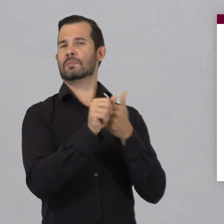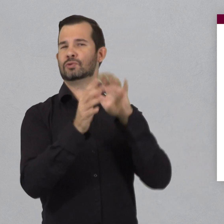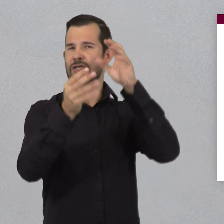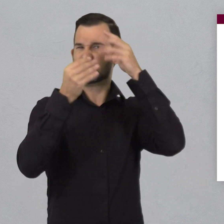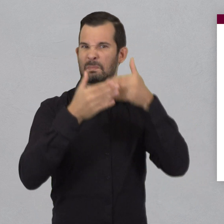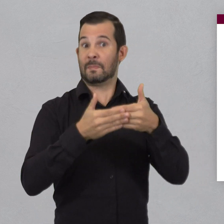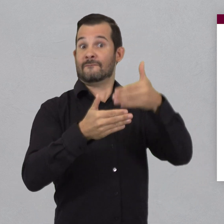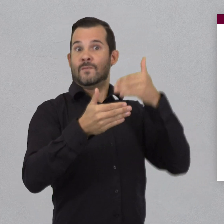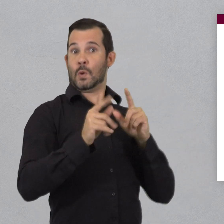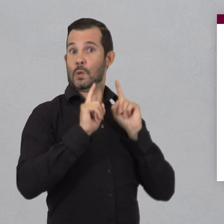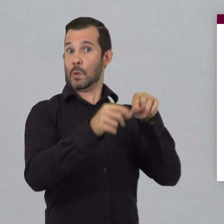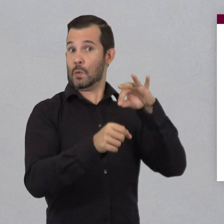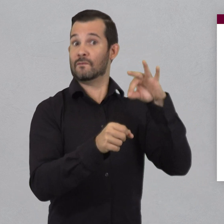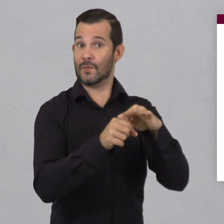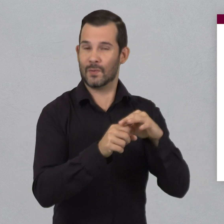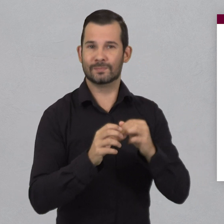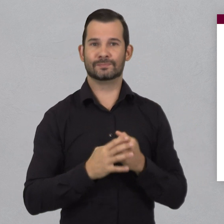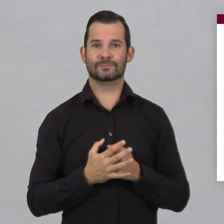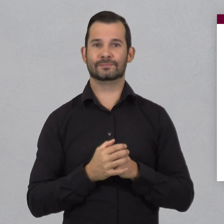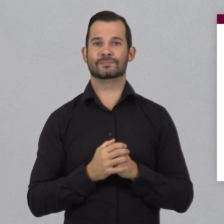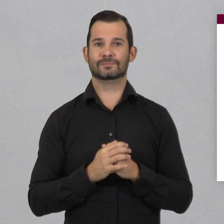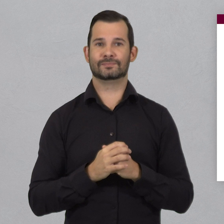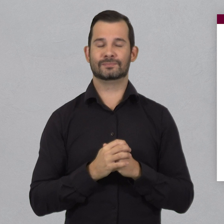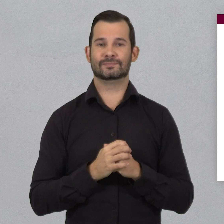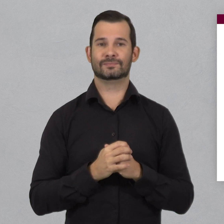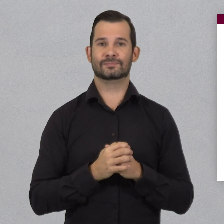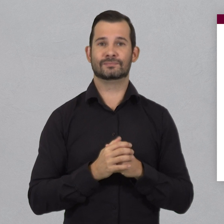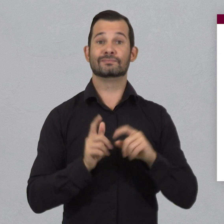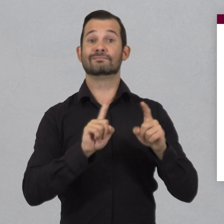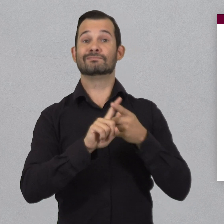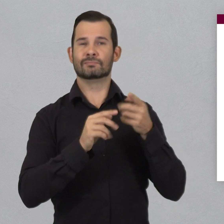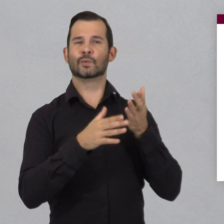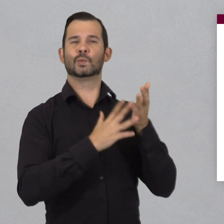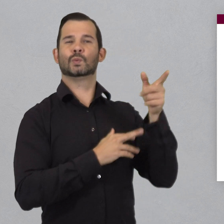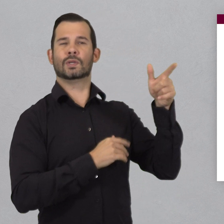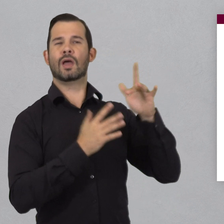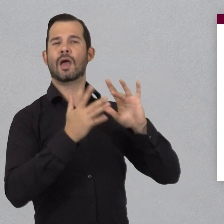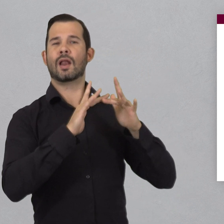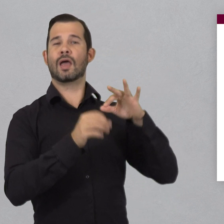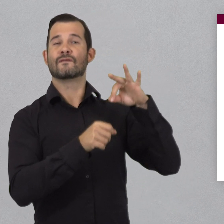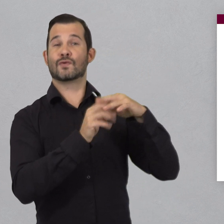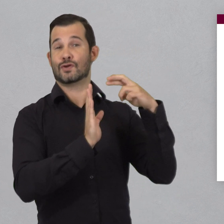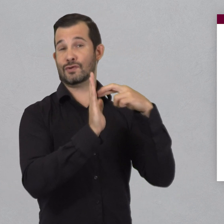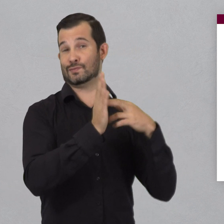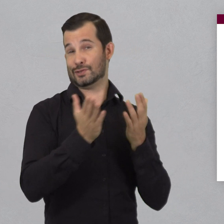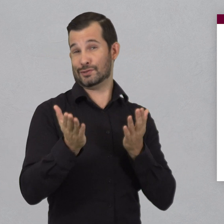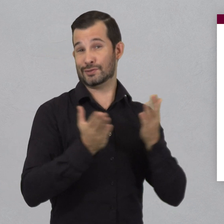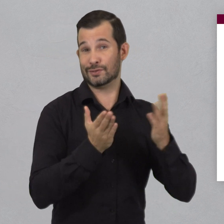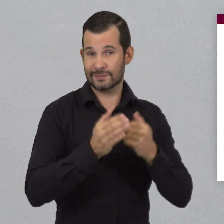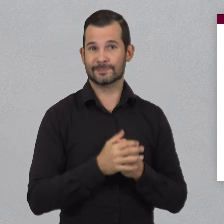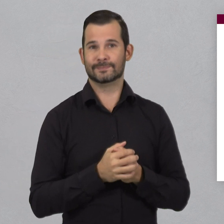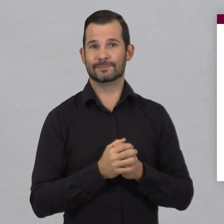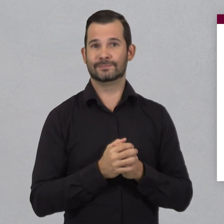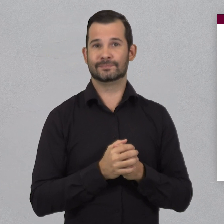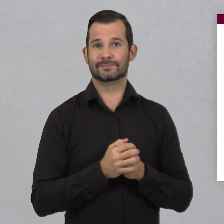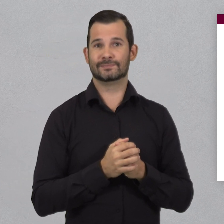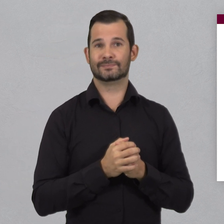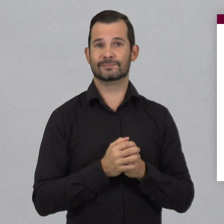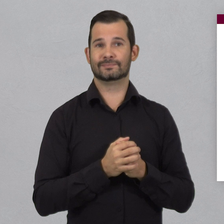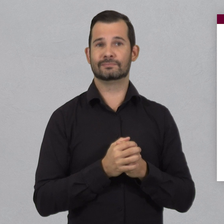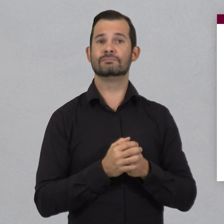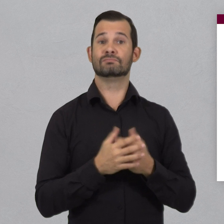your information BEFORE you go to vote: 1. Through the Online Voter Registration Service